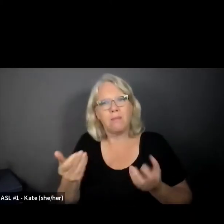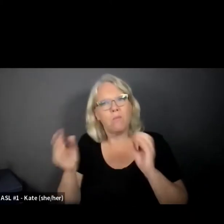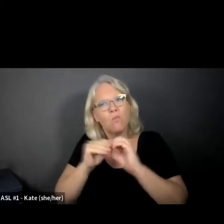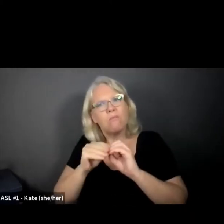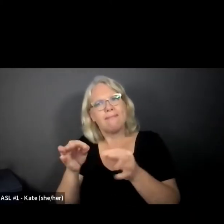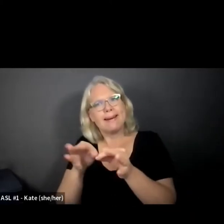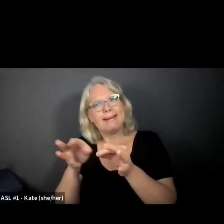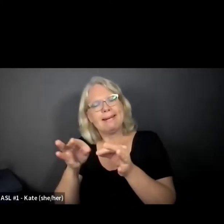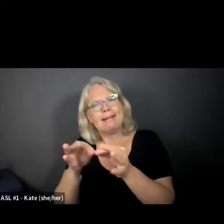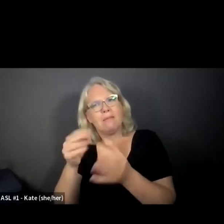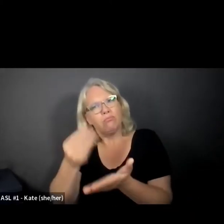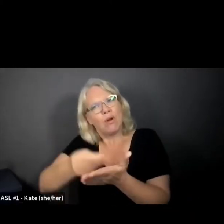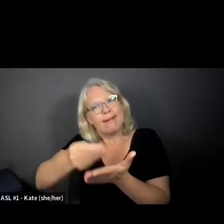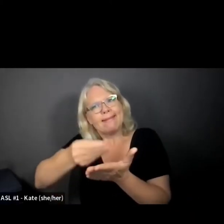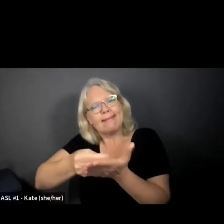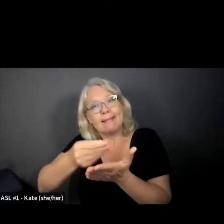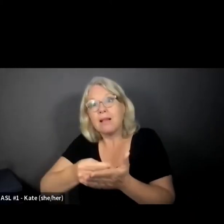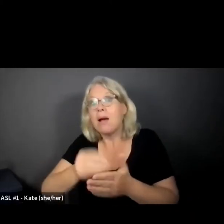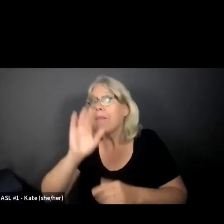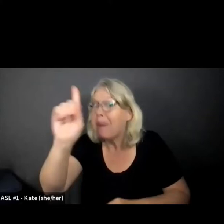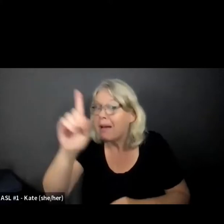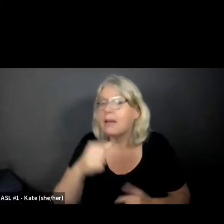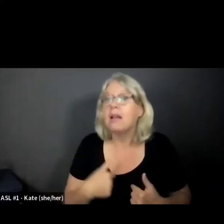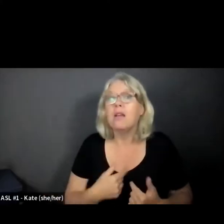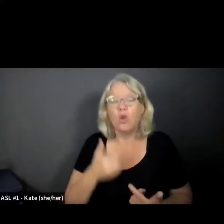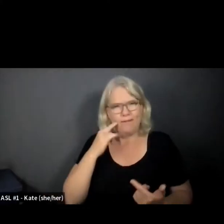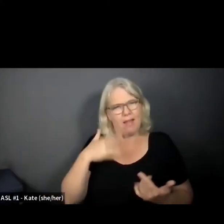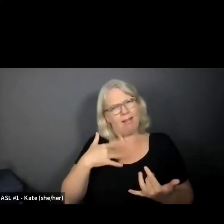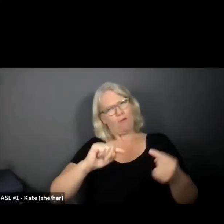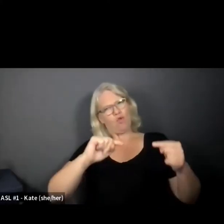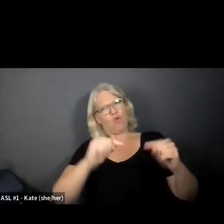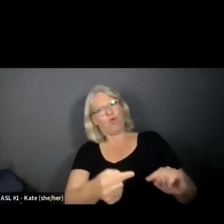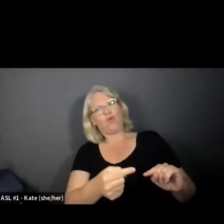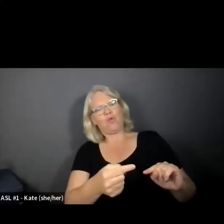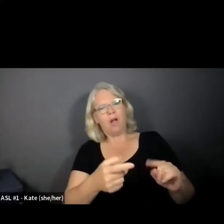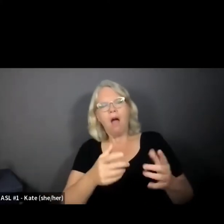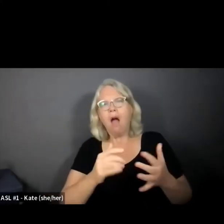HARM TO EMOTIONAL WELL-BEING THROUGH DISCLOSURE OF MEDICAL EVIDENCE.